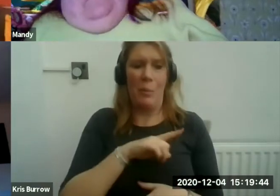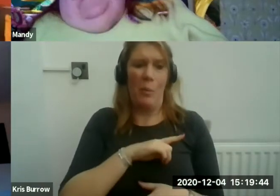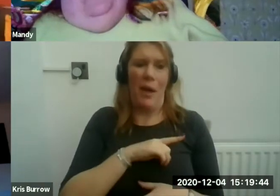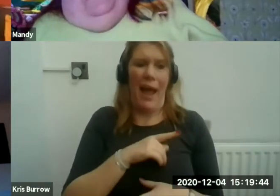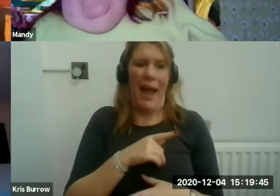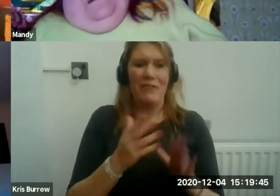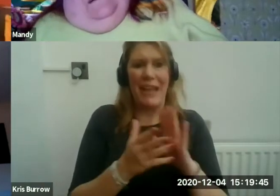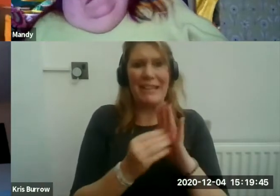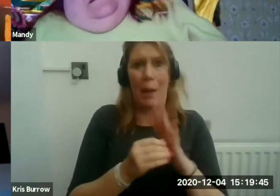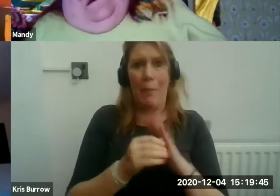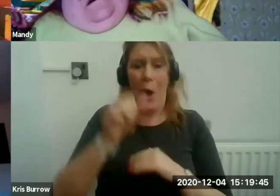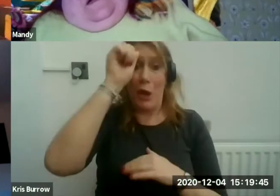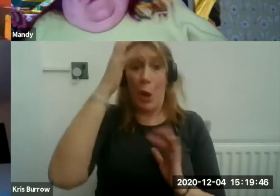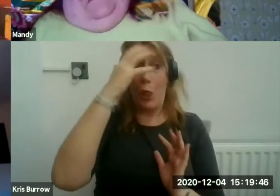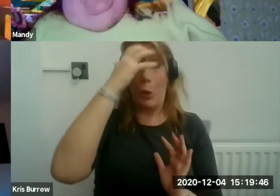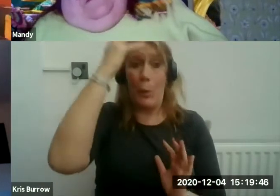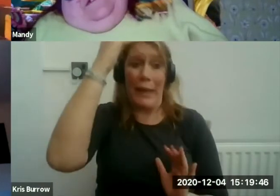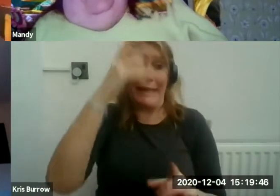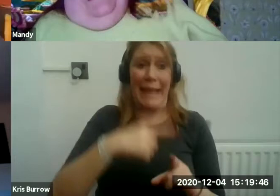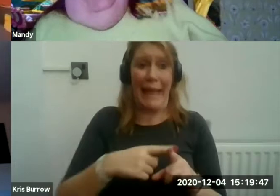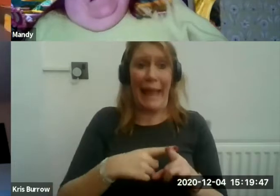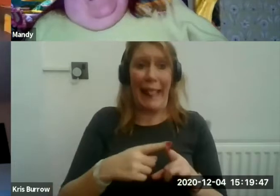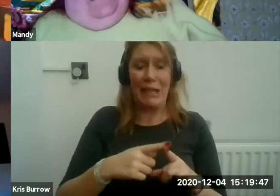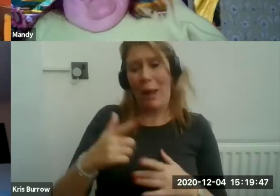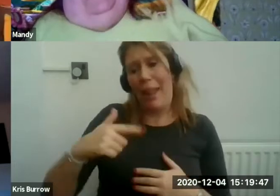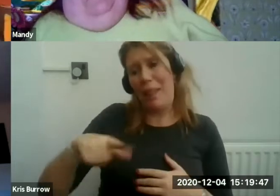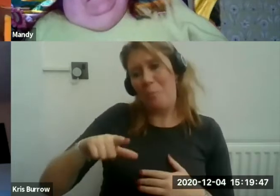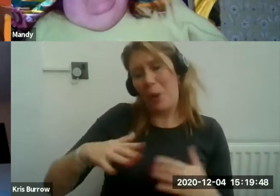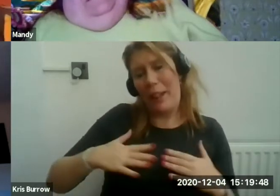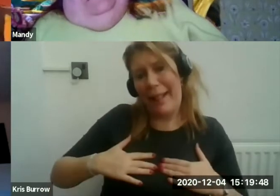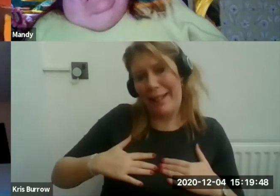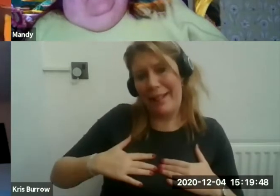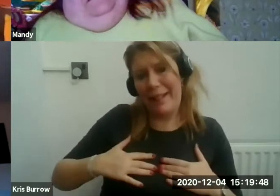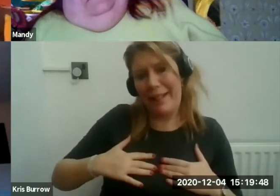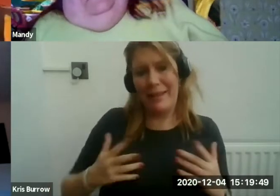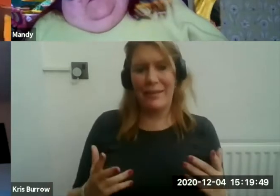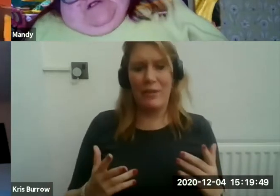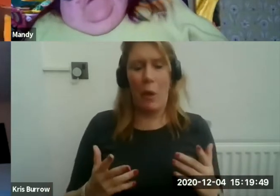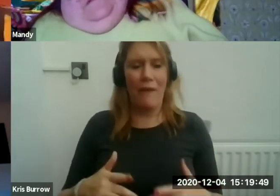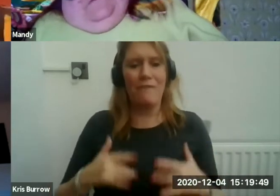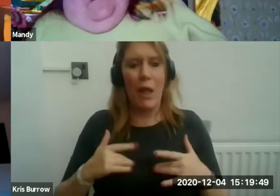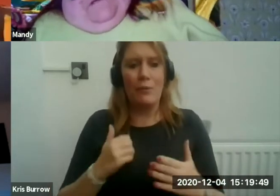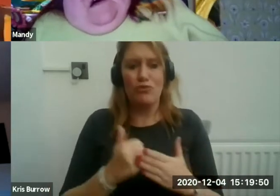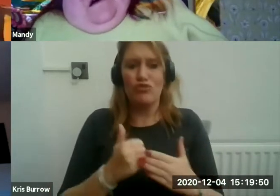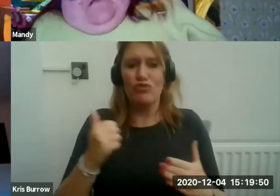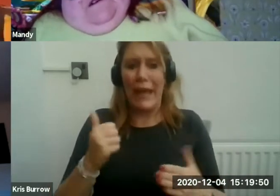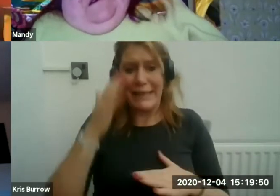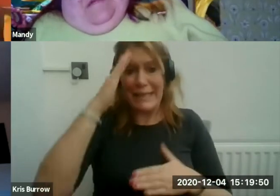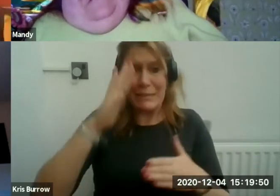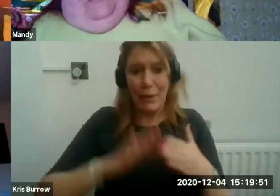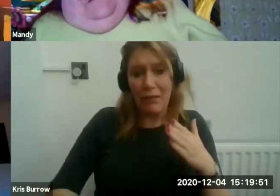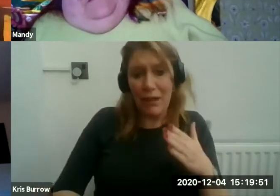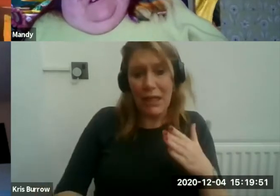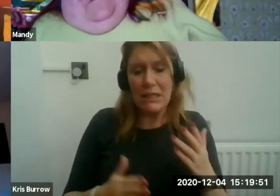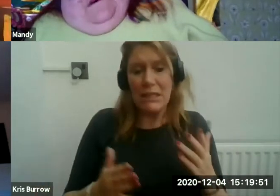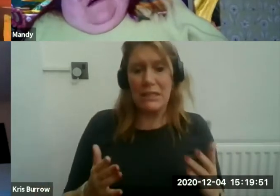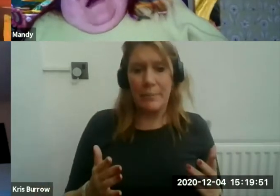filmed it, and then of course none of us had seen each other's work until Vici did